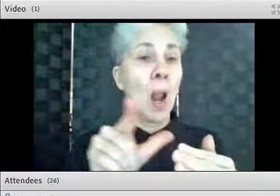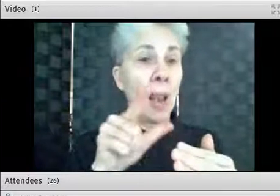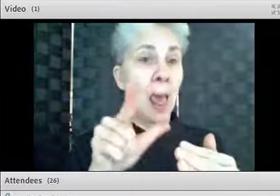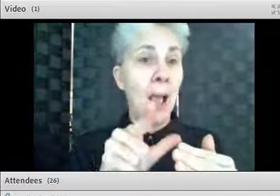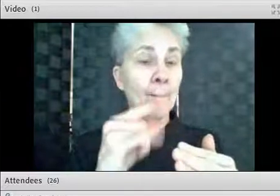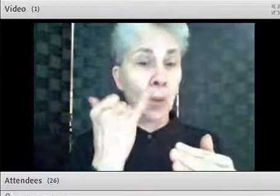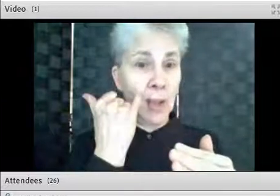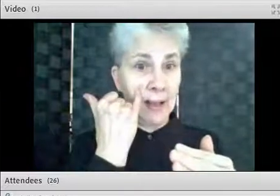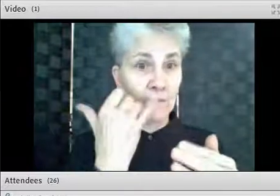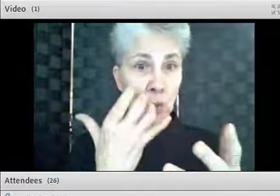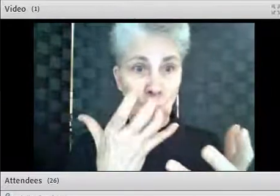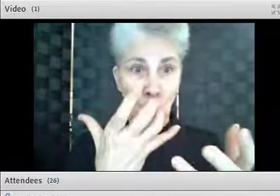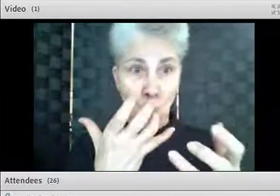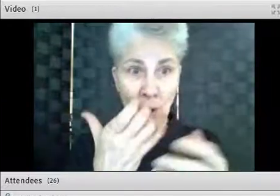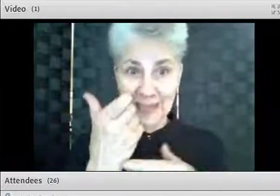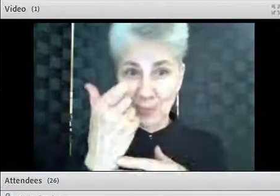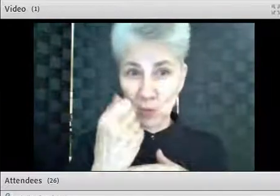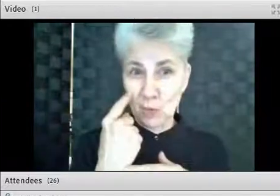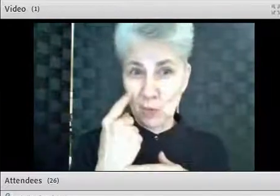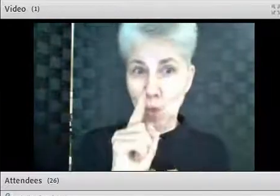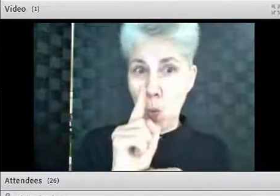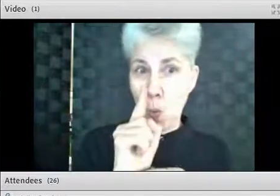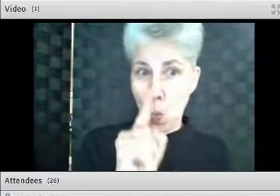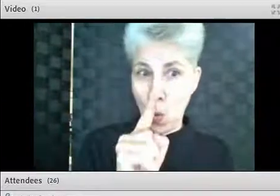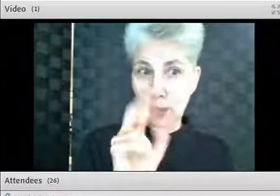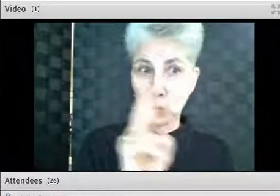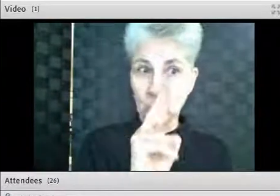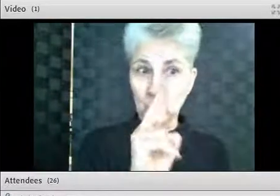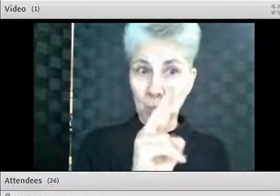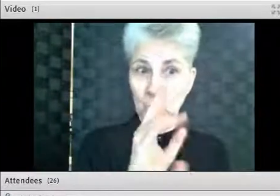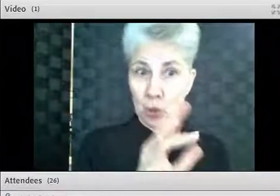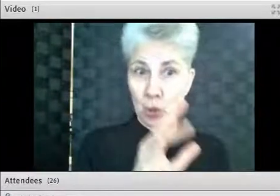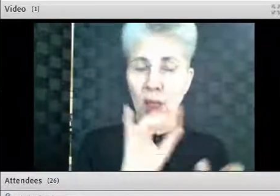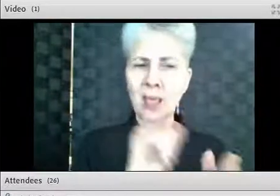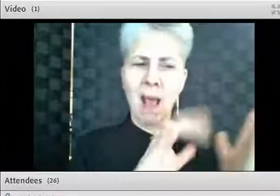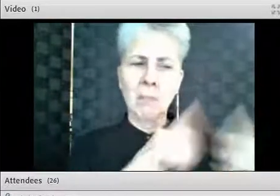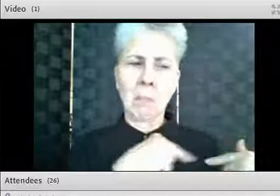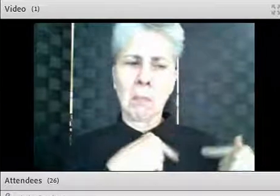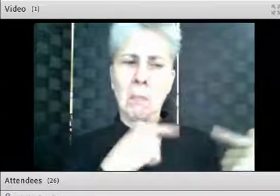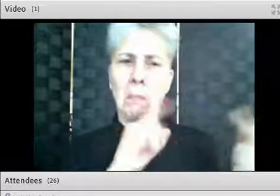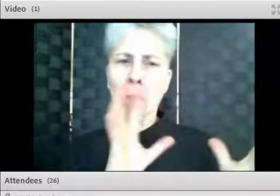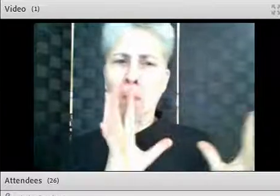like, one concurrent user, then it's going to be a lot less money than what it would be for more people,